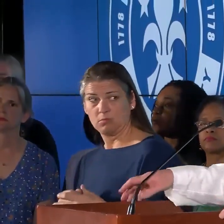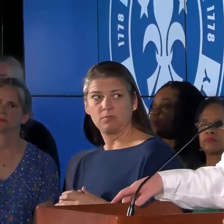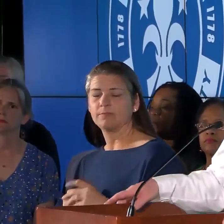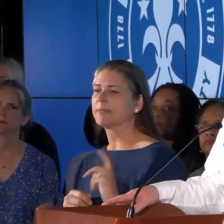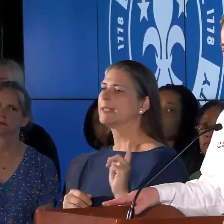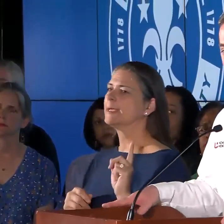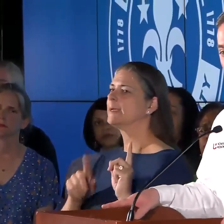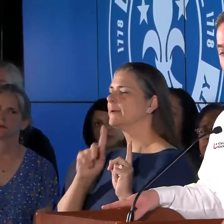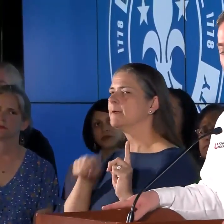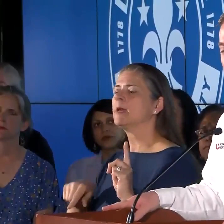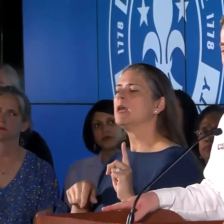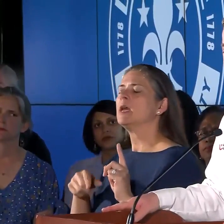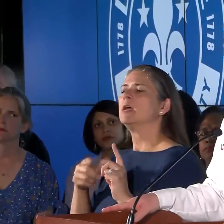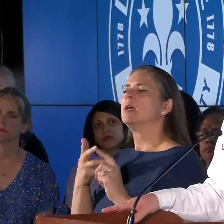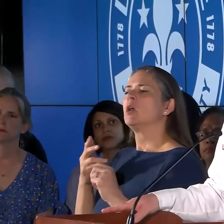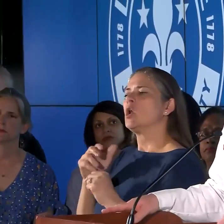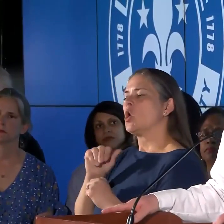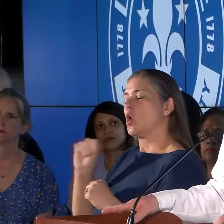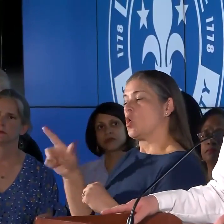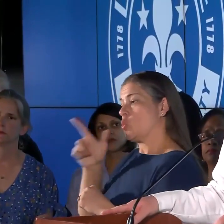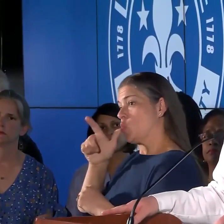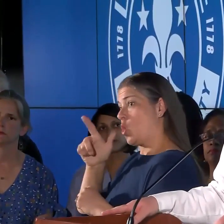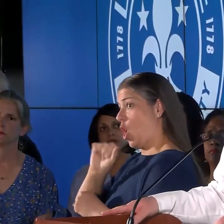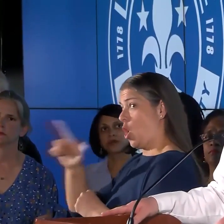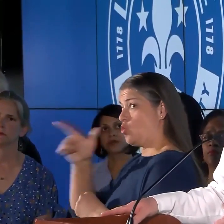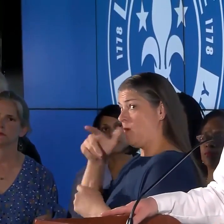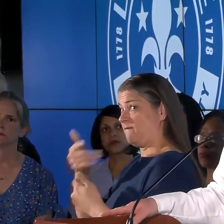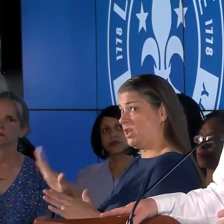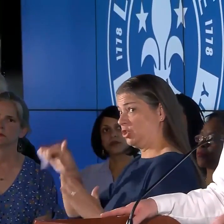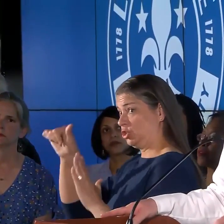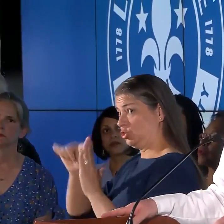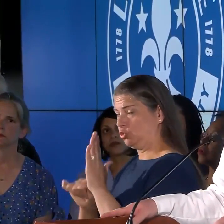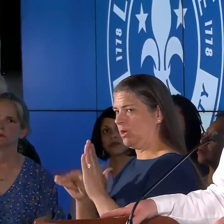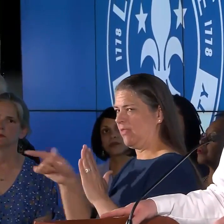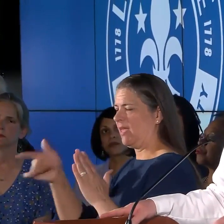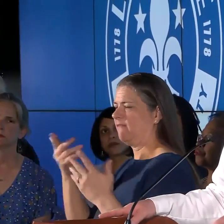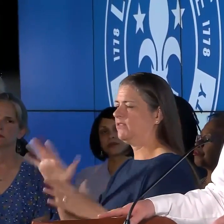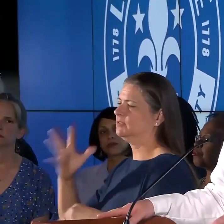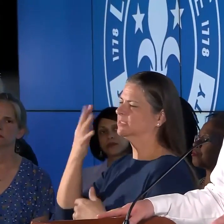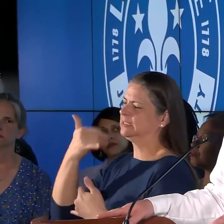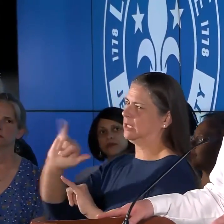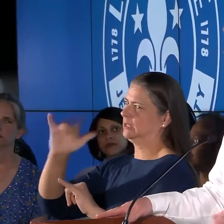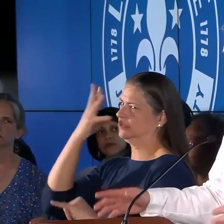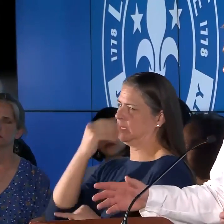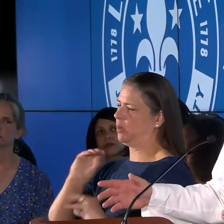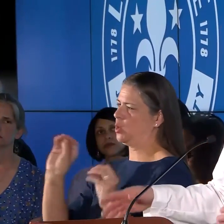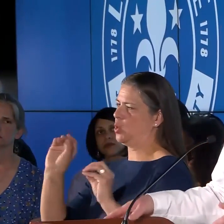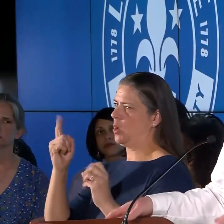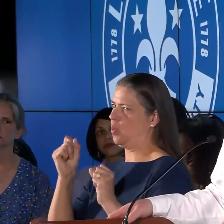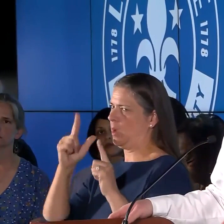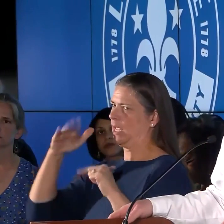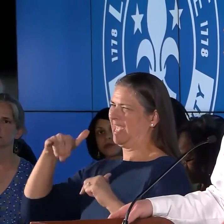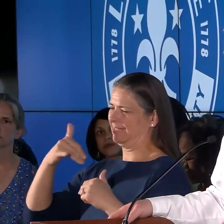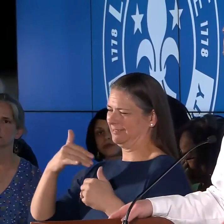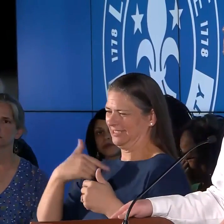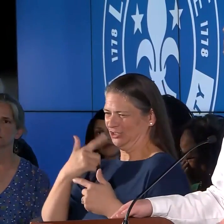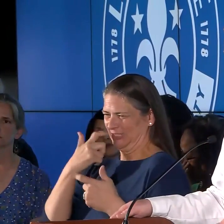I believe everyone who had had surgery today are still sedated. No one is currently awake. It's still very early in this process for any of that